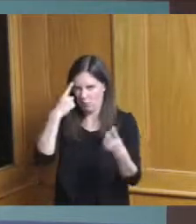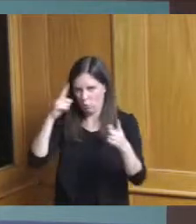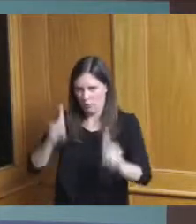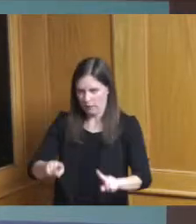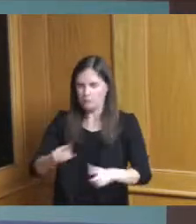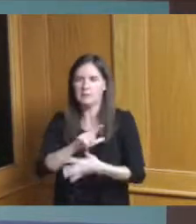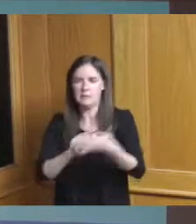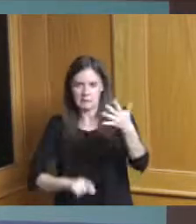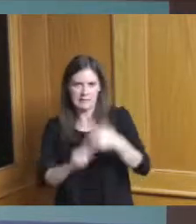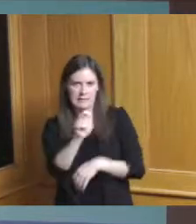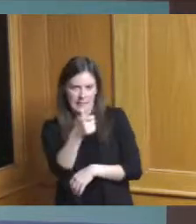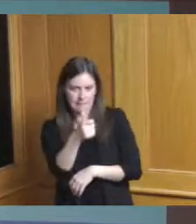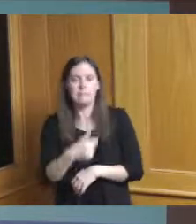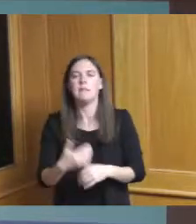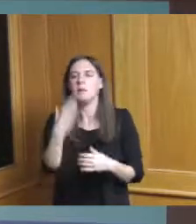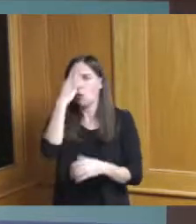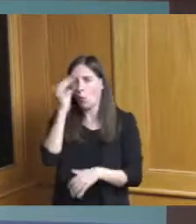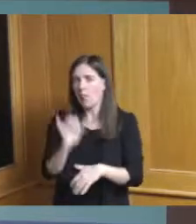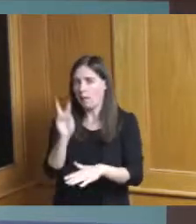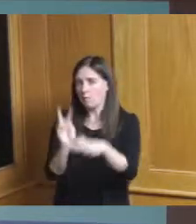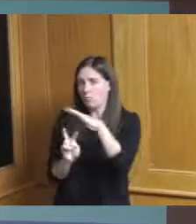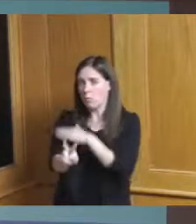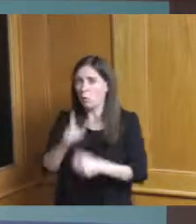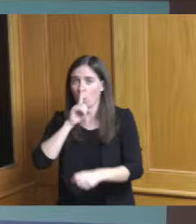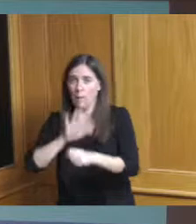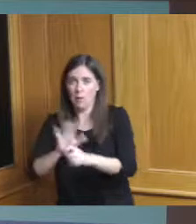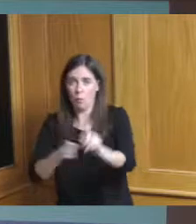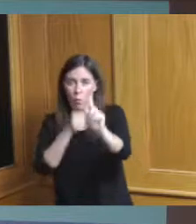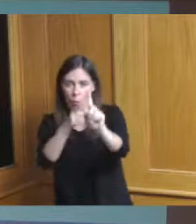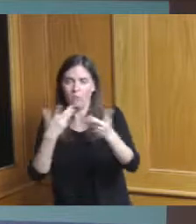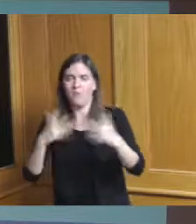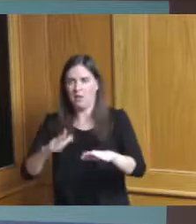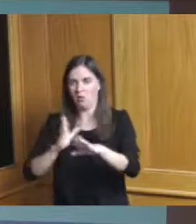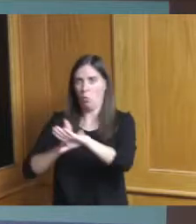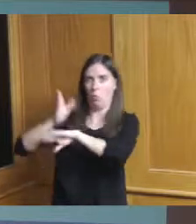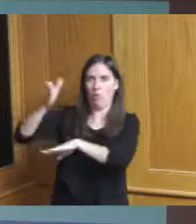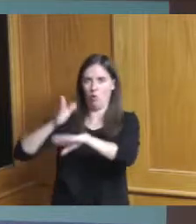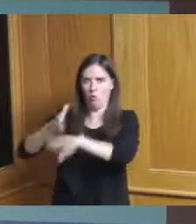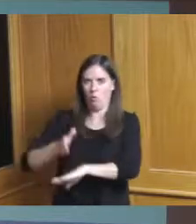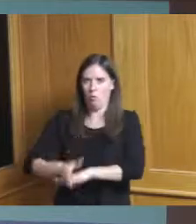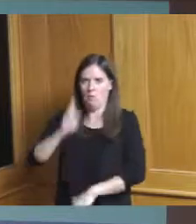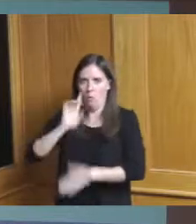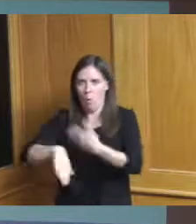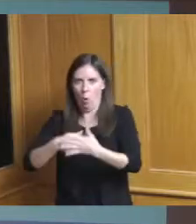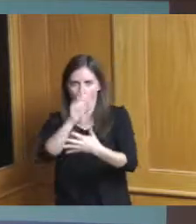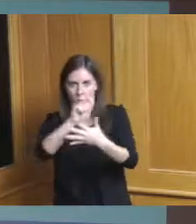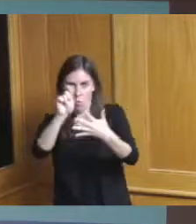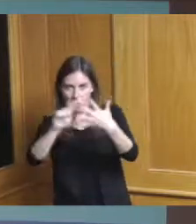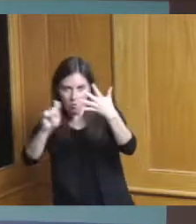the projected or committed to goals were exceeded in every case for the real property personal property and employment